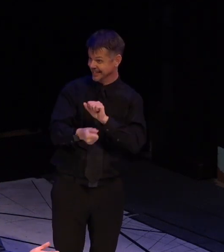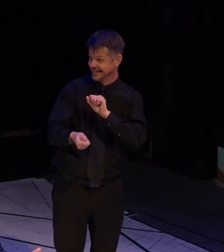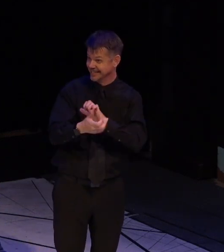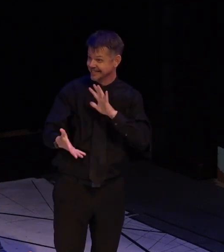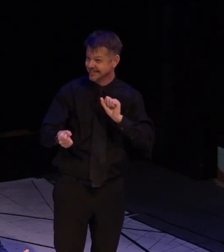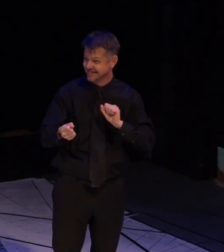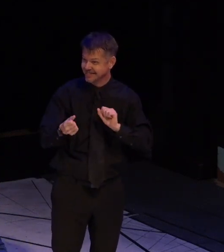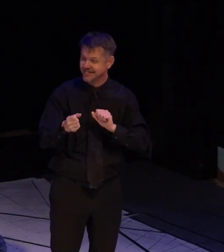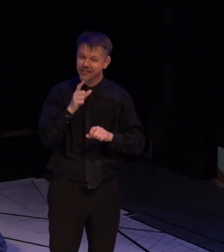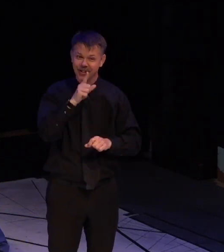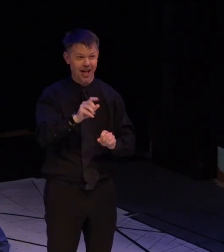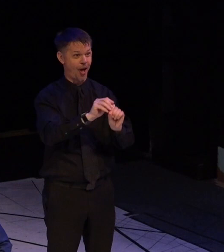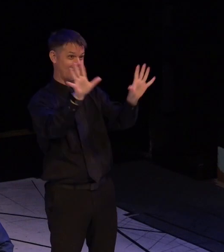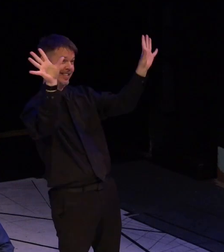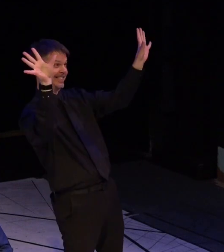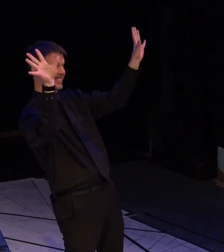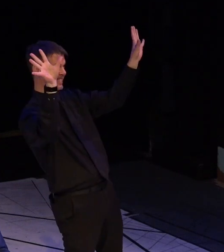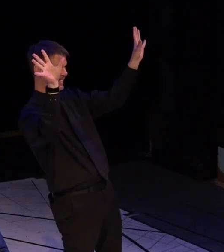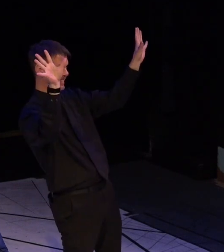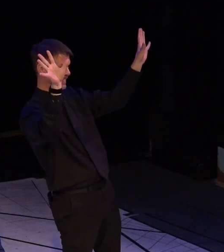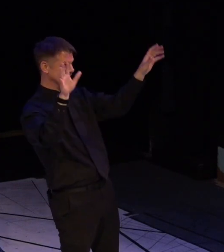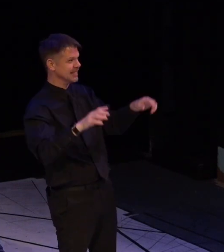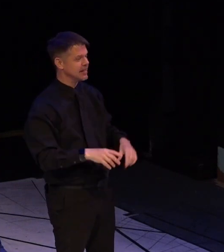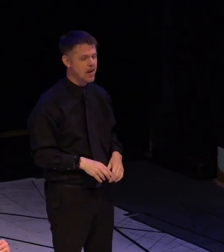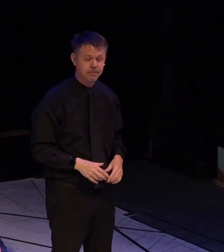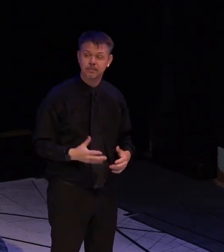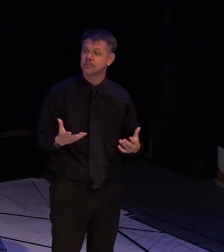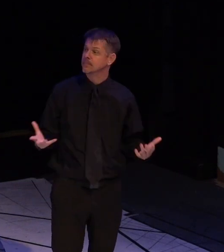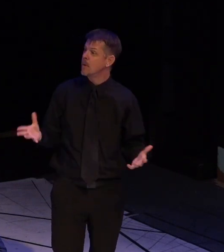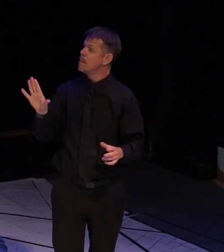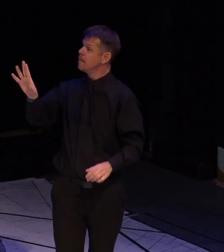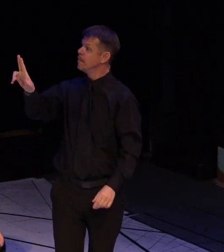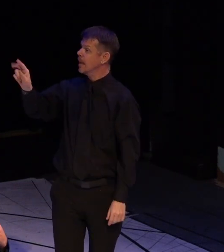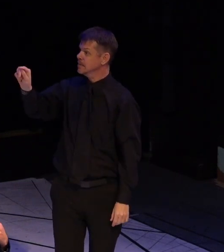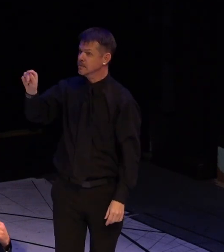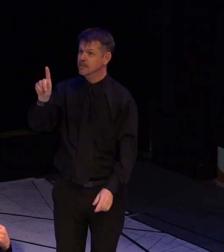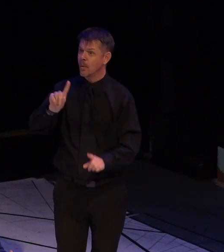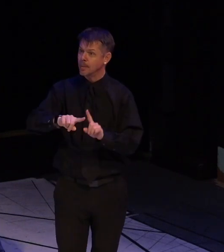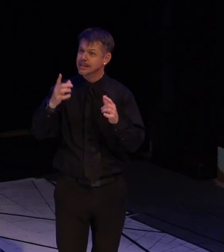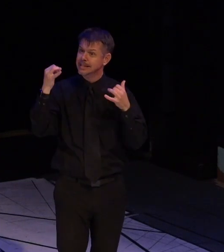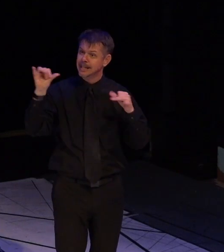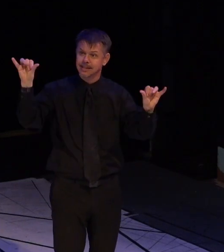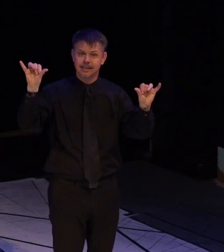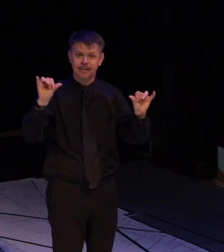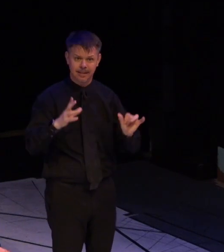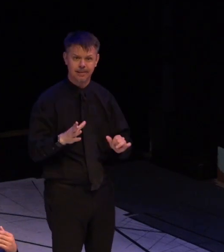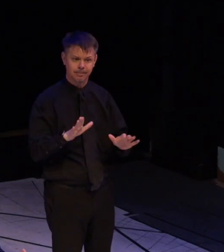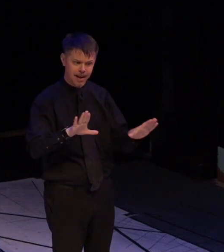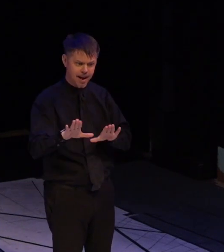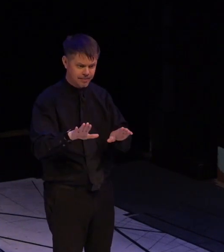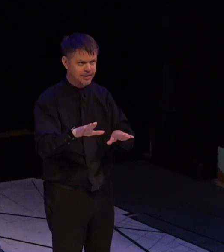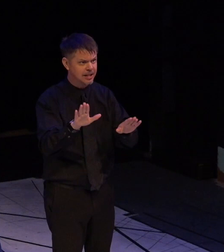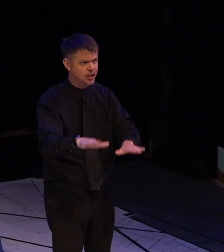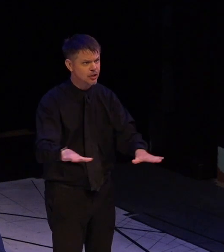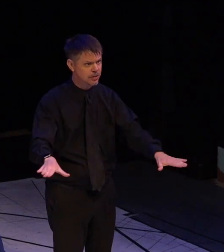I mean, obviously, but we still, we treat these individuals like they're children. They're not children.